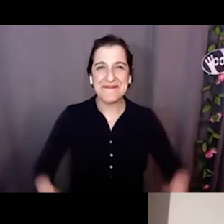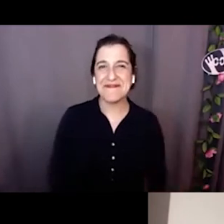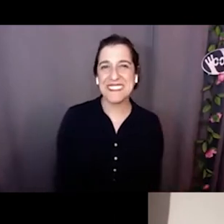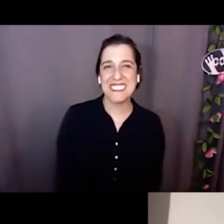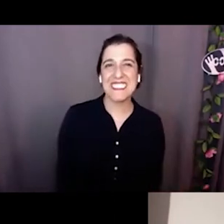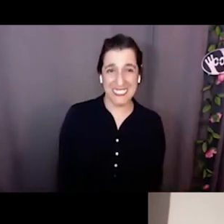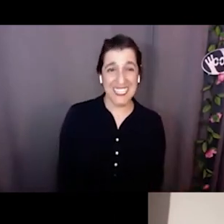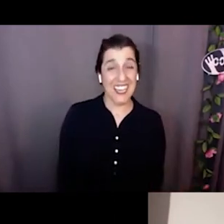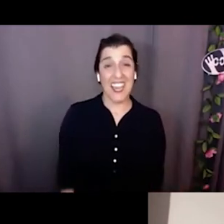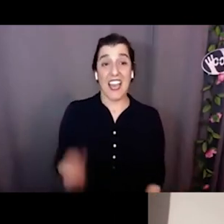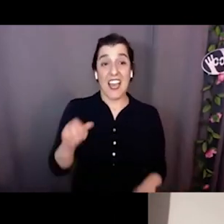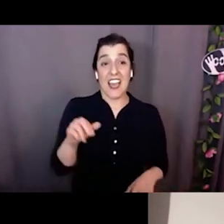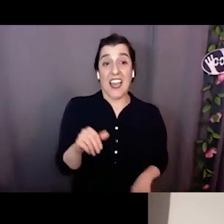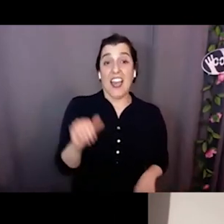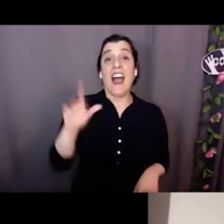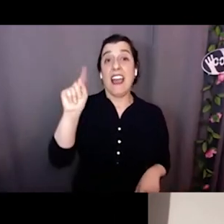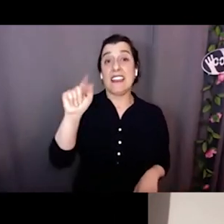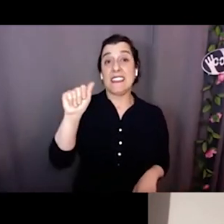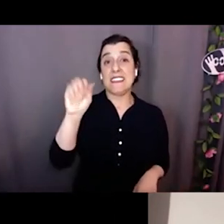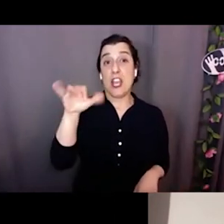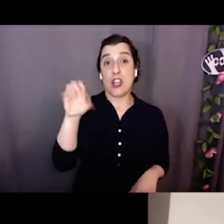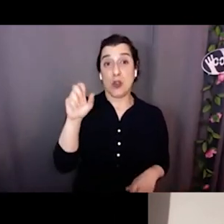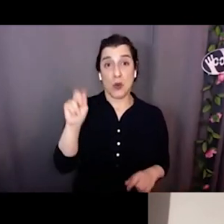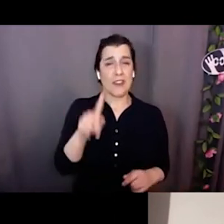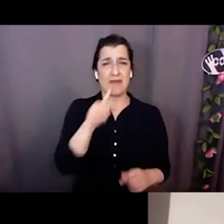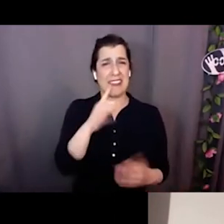I think being the same time with you sharing the space,